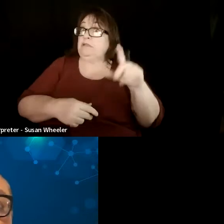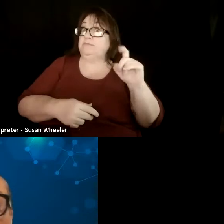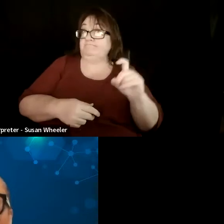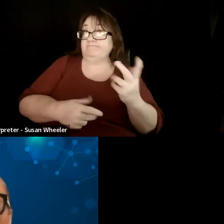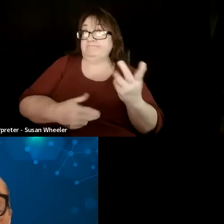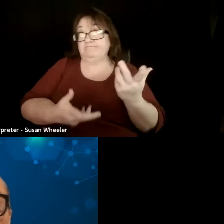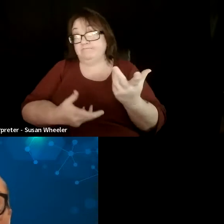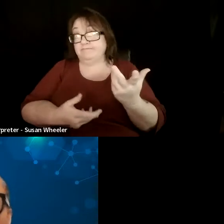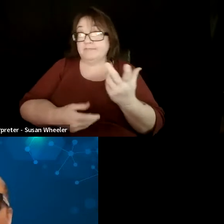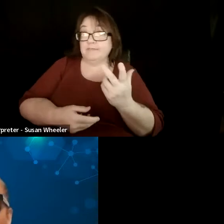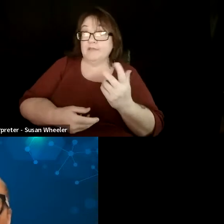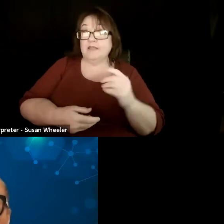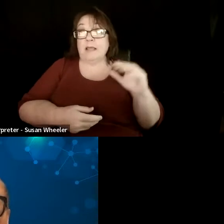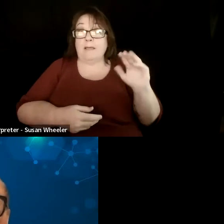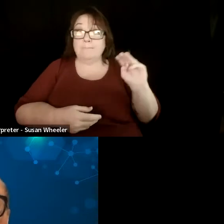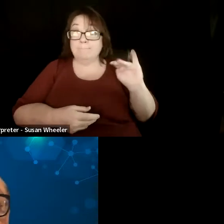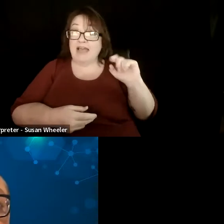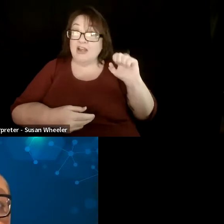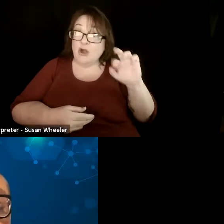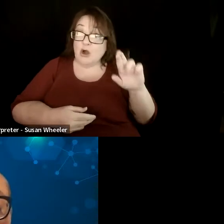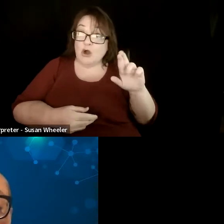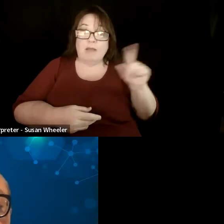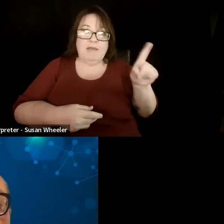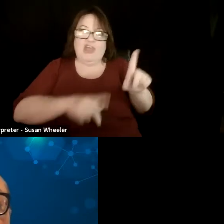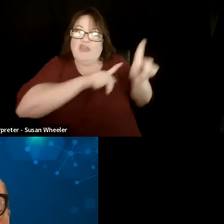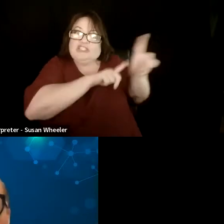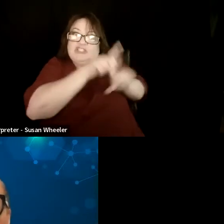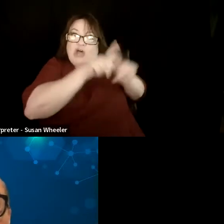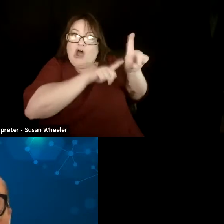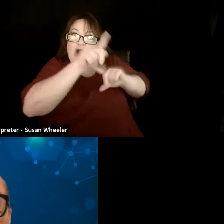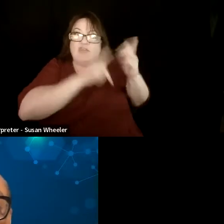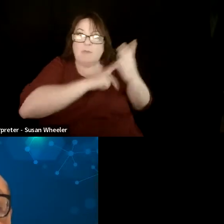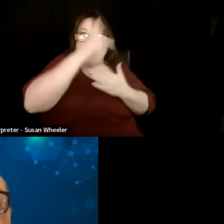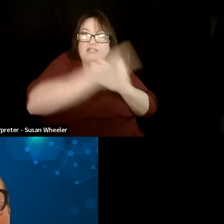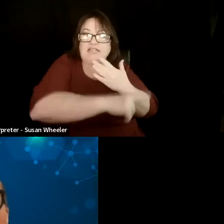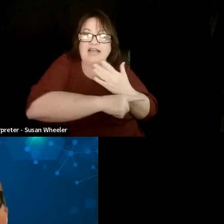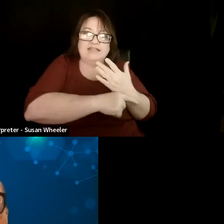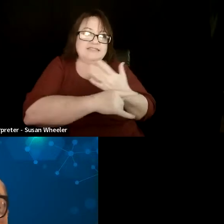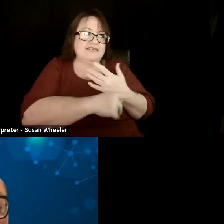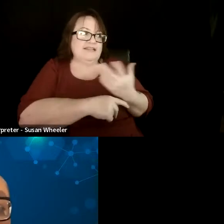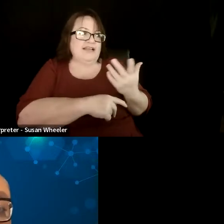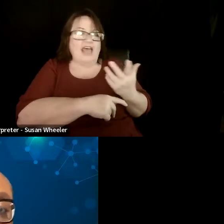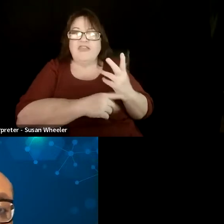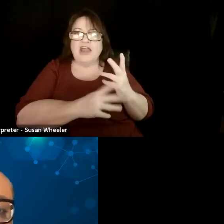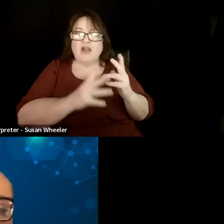Sometimes the minor is the star of the project and they are in every single scene.